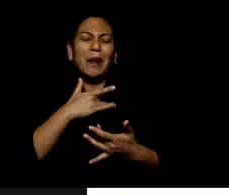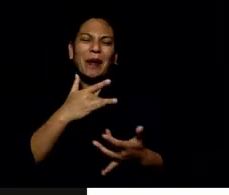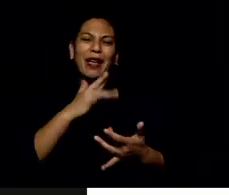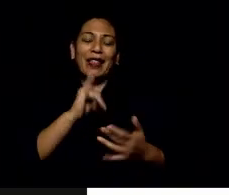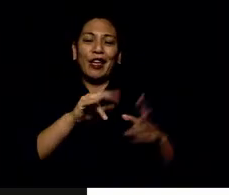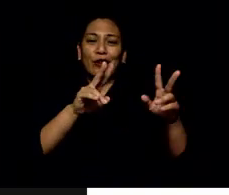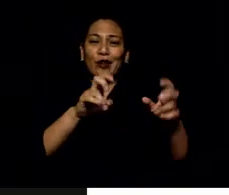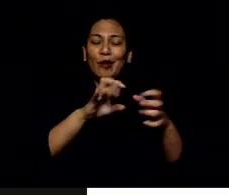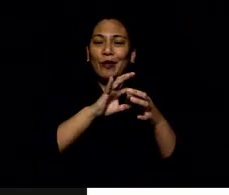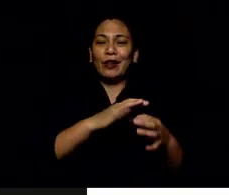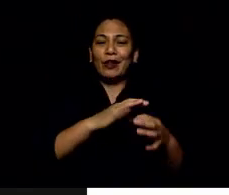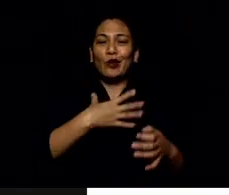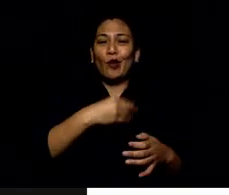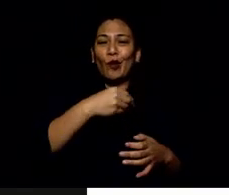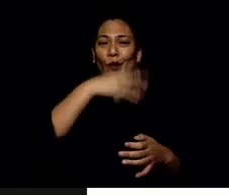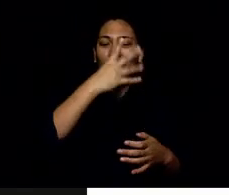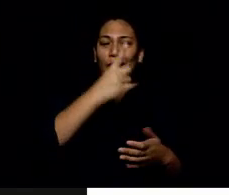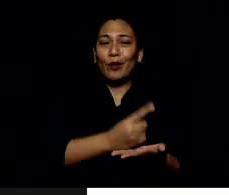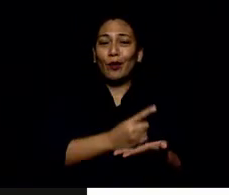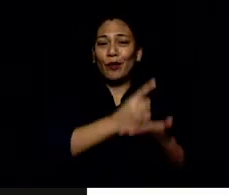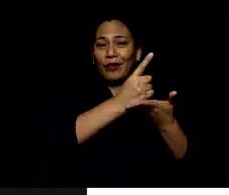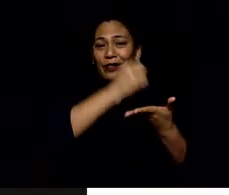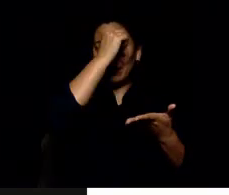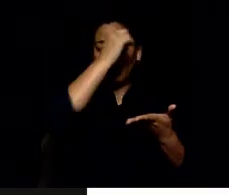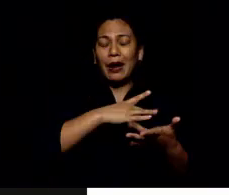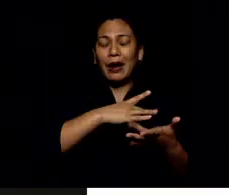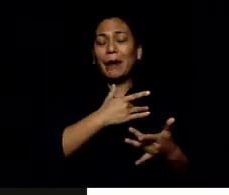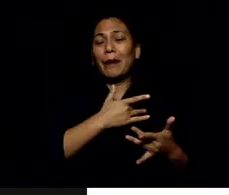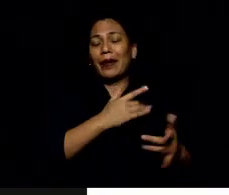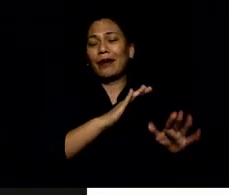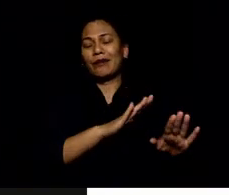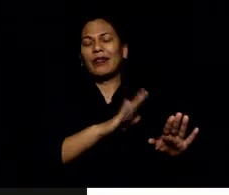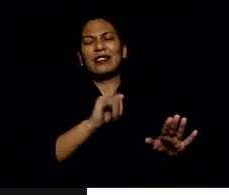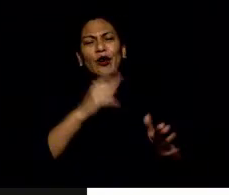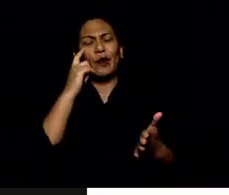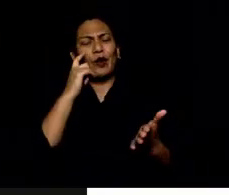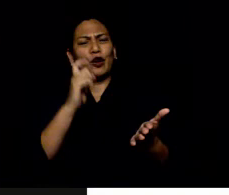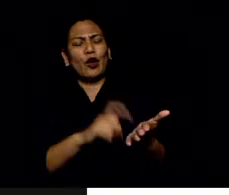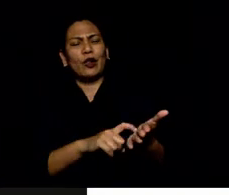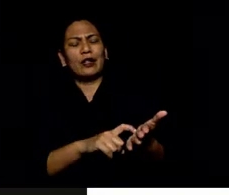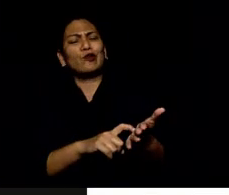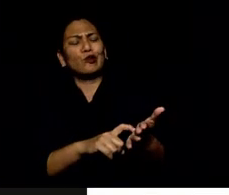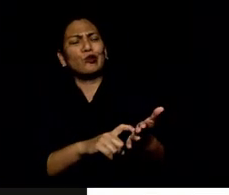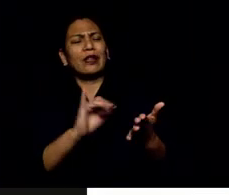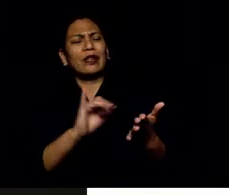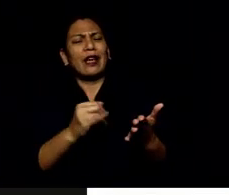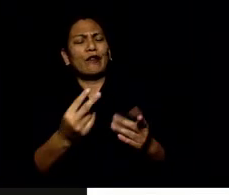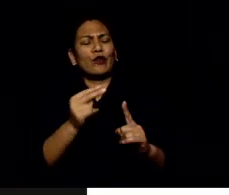So I just want to acknowledge that from the start, that you know, I'm coming from a bit of a problematic position here.